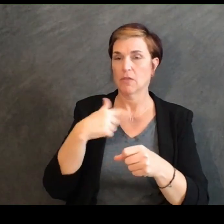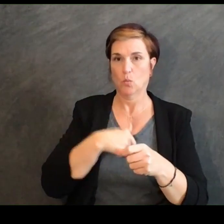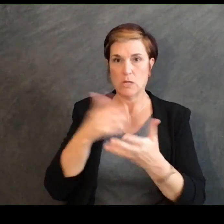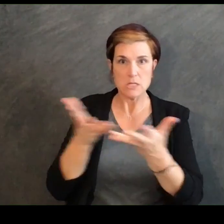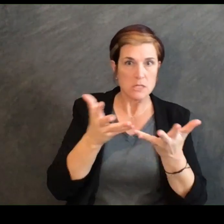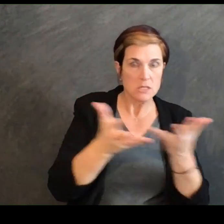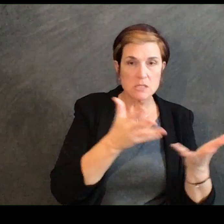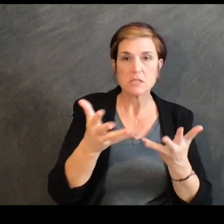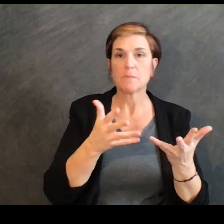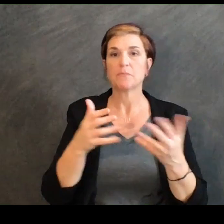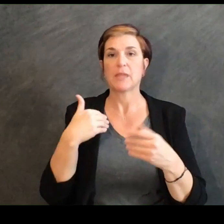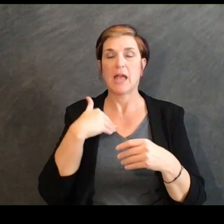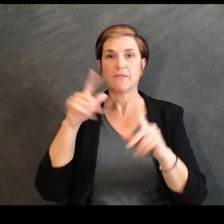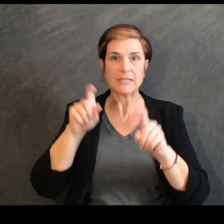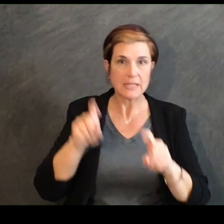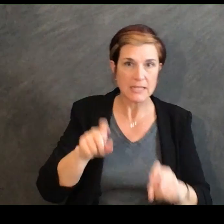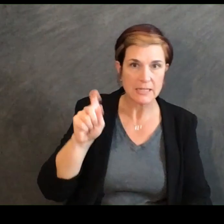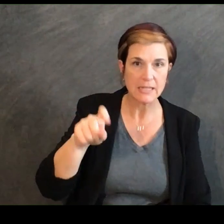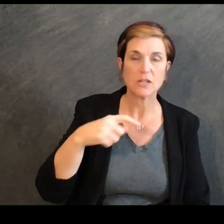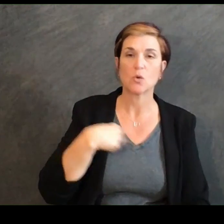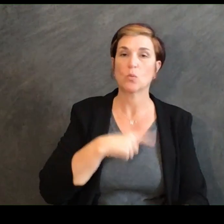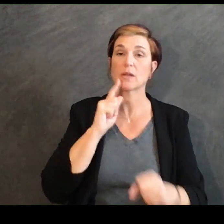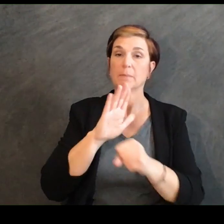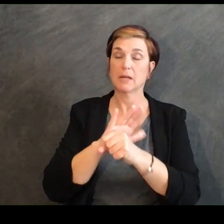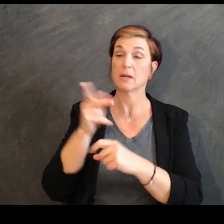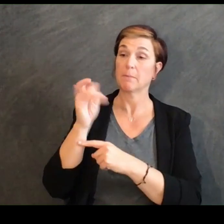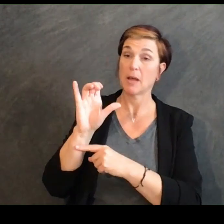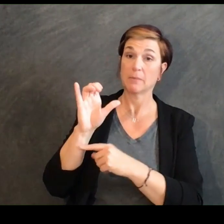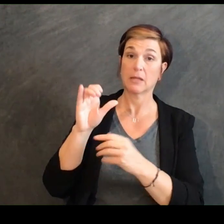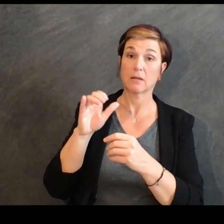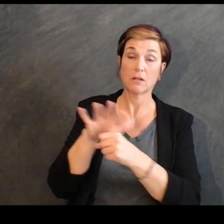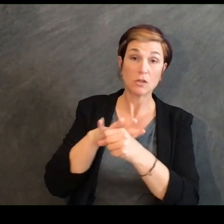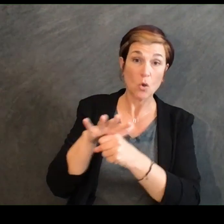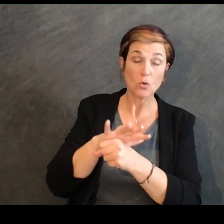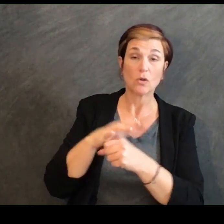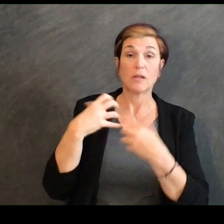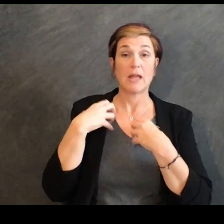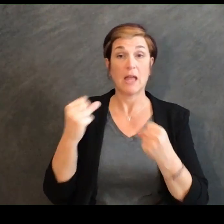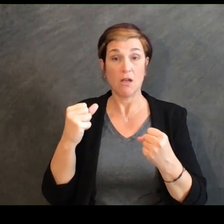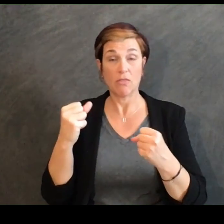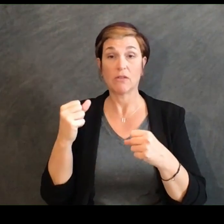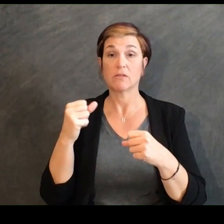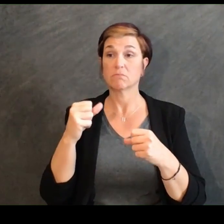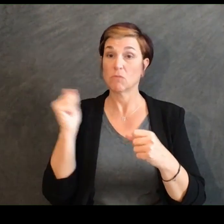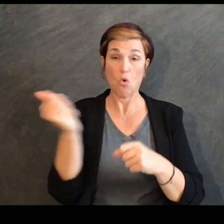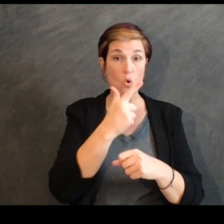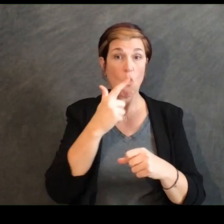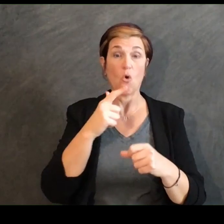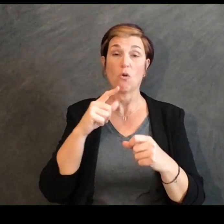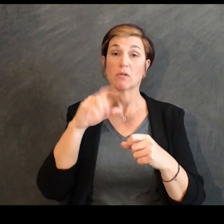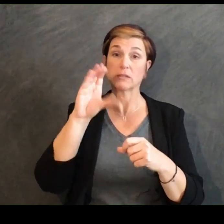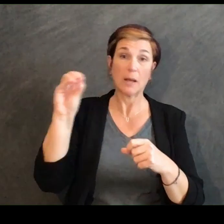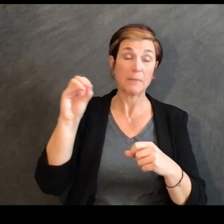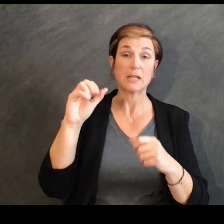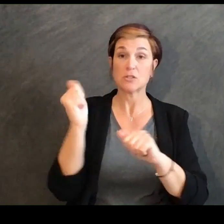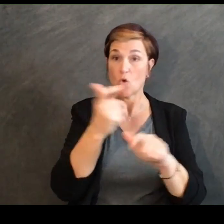administration and local public health officials to make this work as well and thank you sir for the honor thank you very much